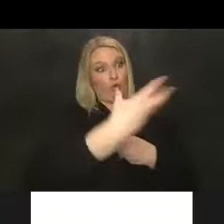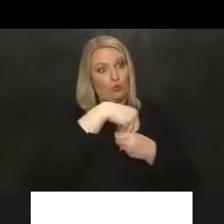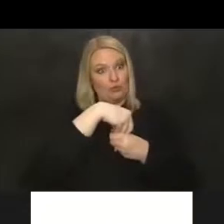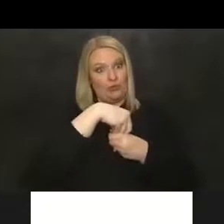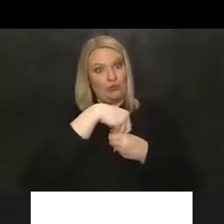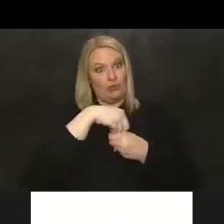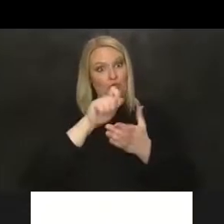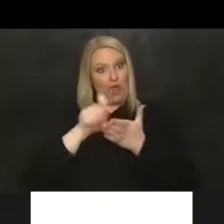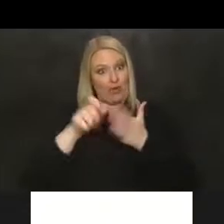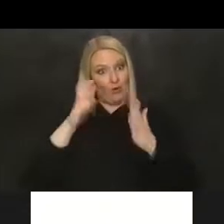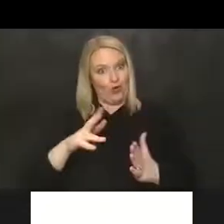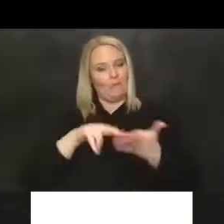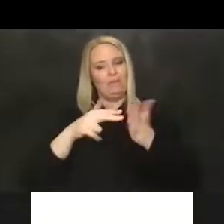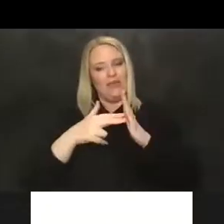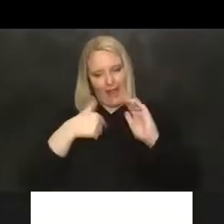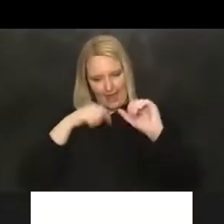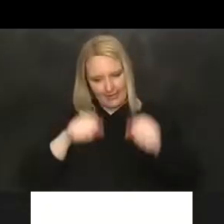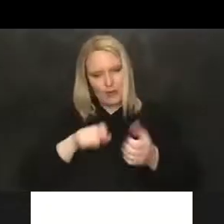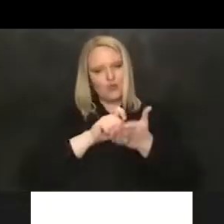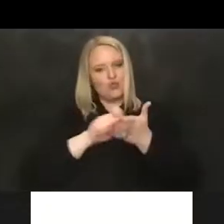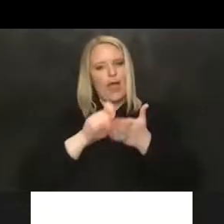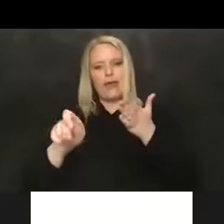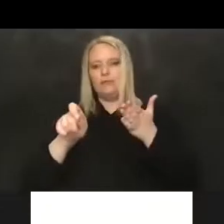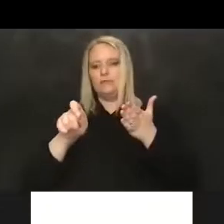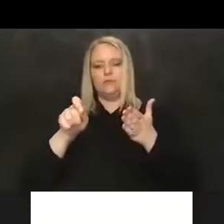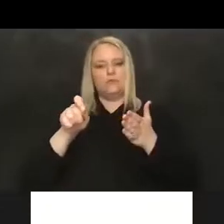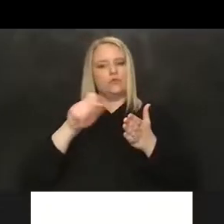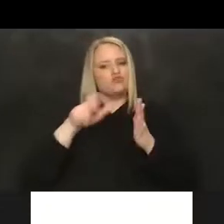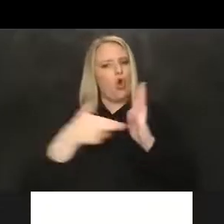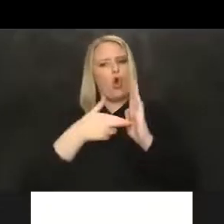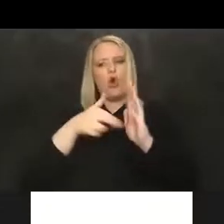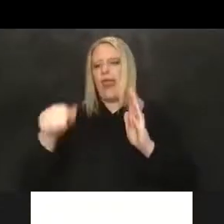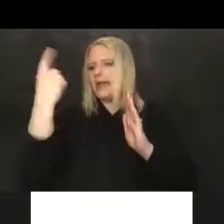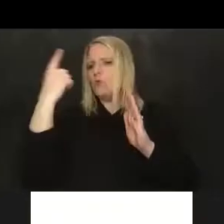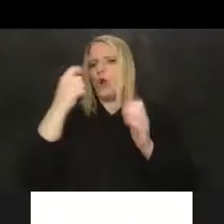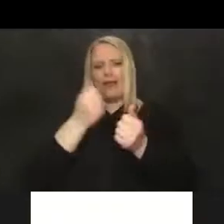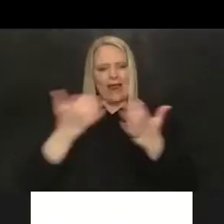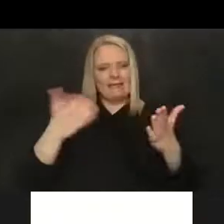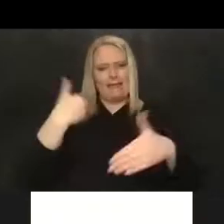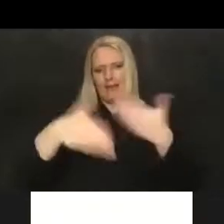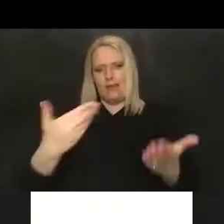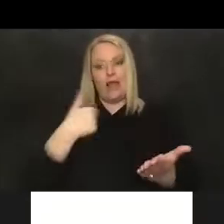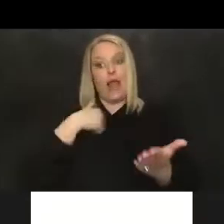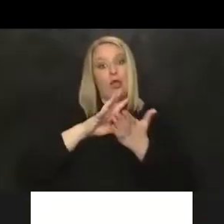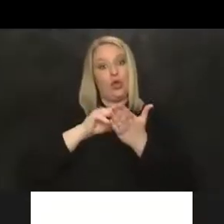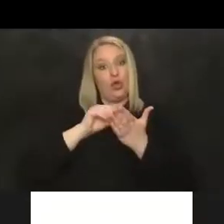I can write for anybody or anything. So, I learned through the process of winning the candida, when